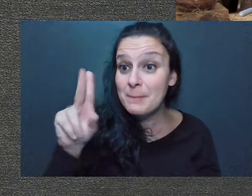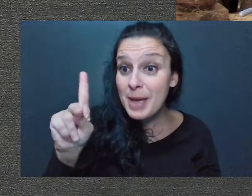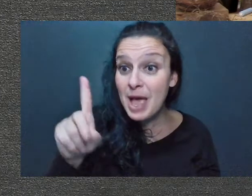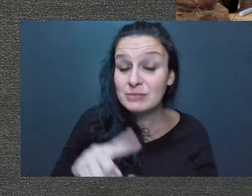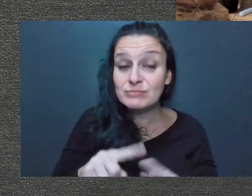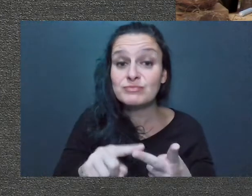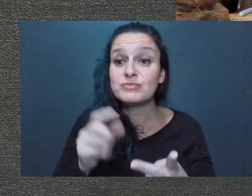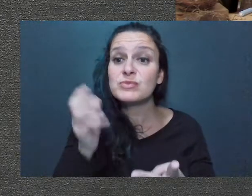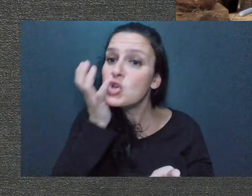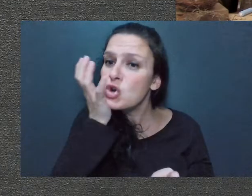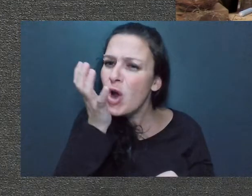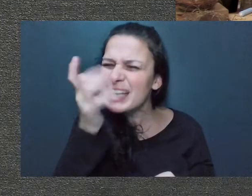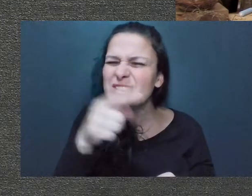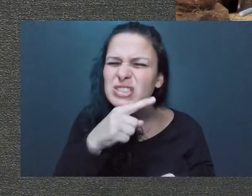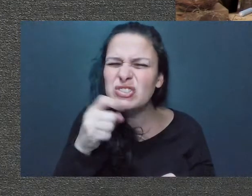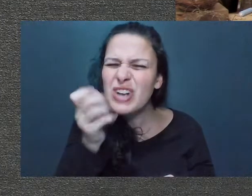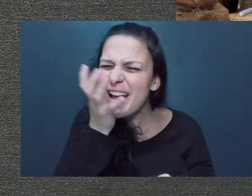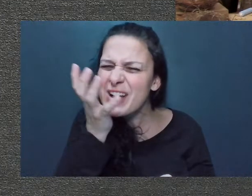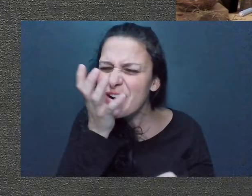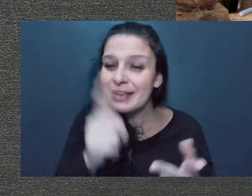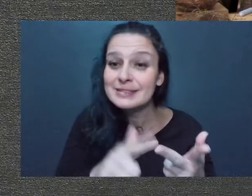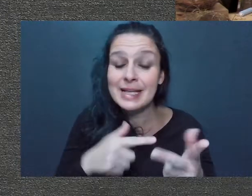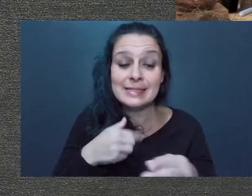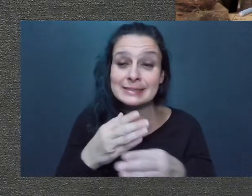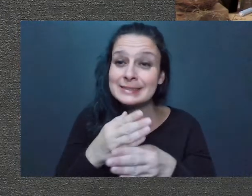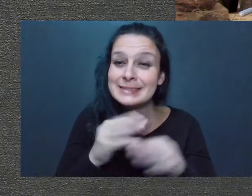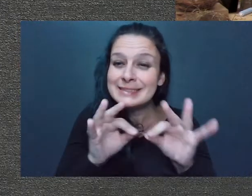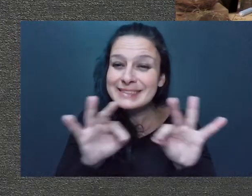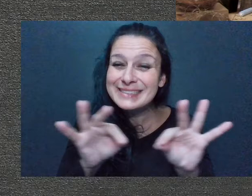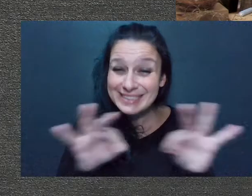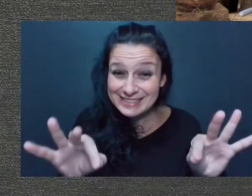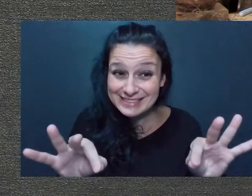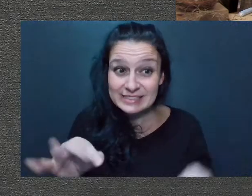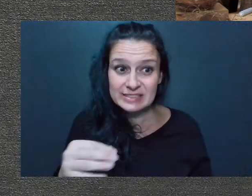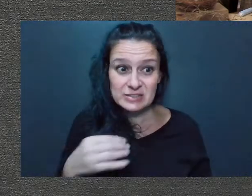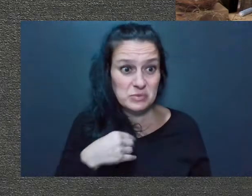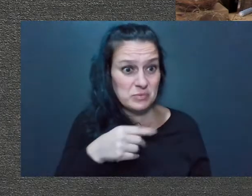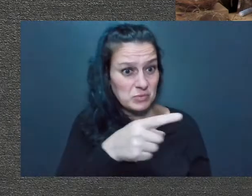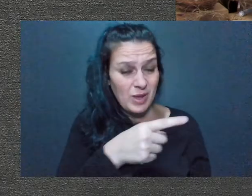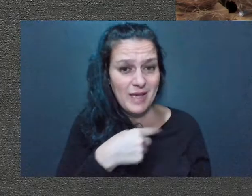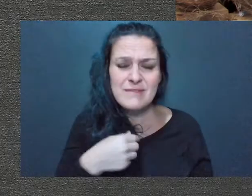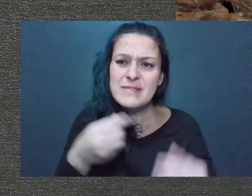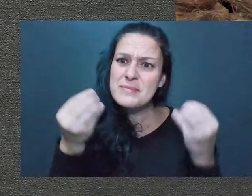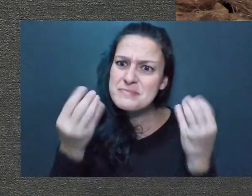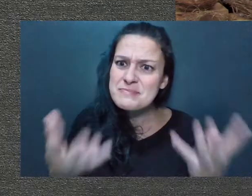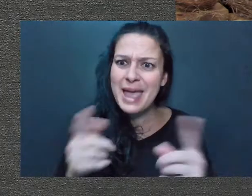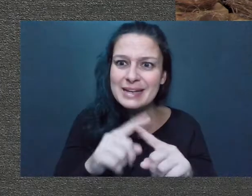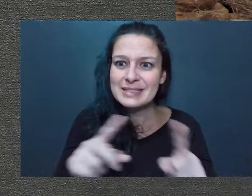grass, looks like dried up grass and sticks. They're all made, I have a bunch of 'em here,